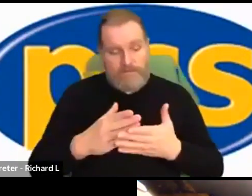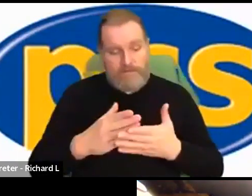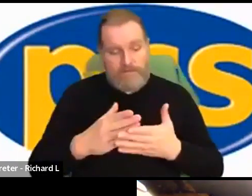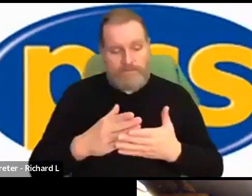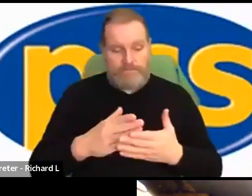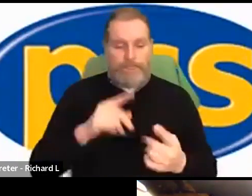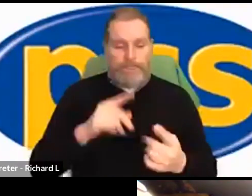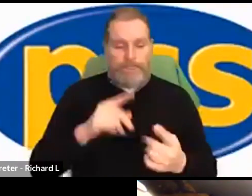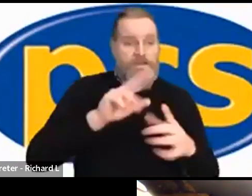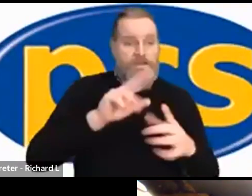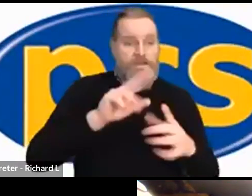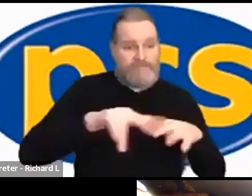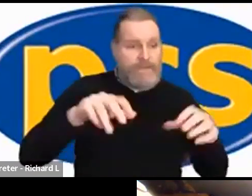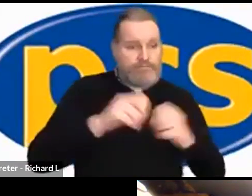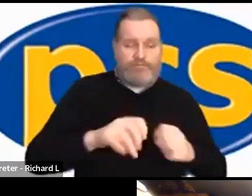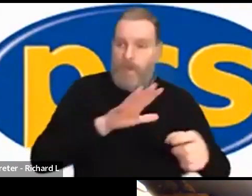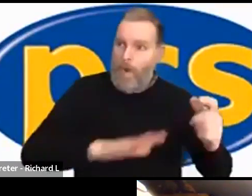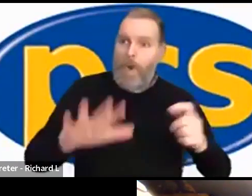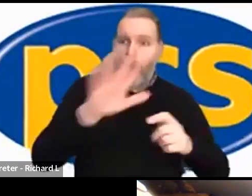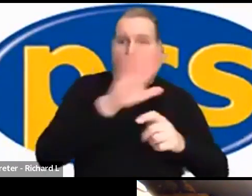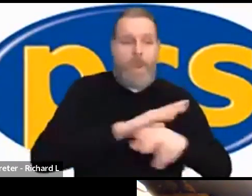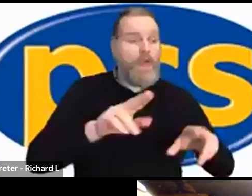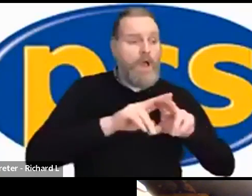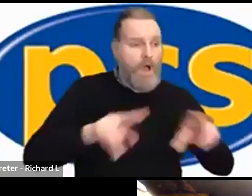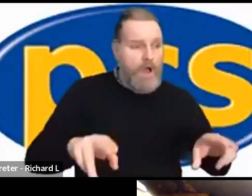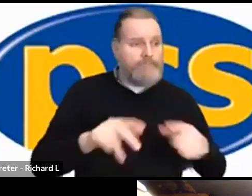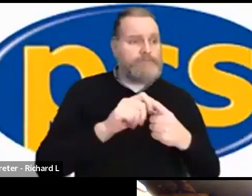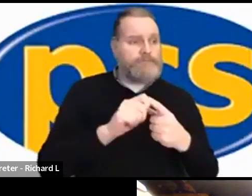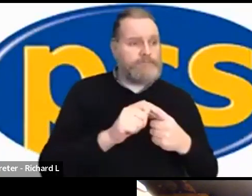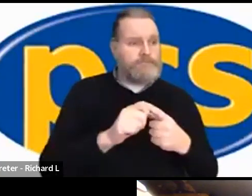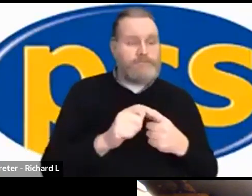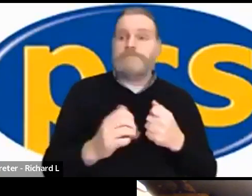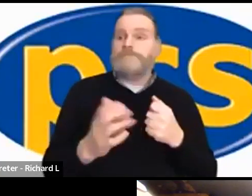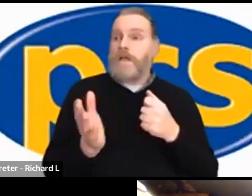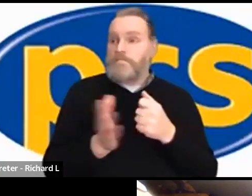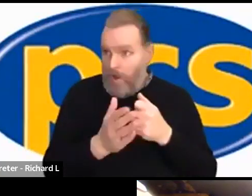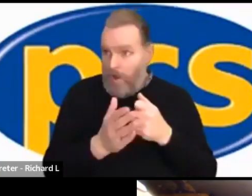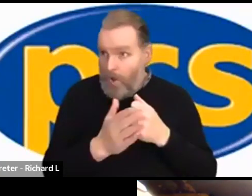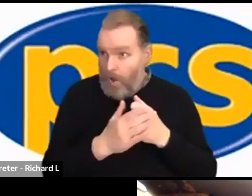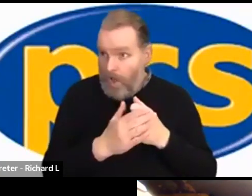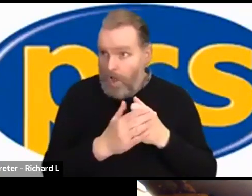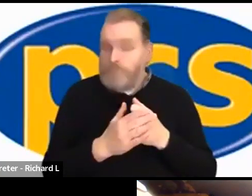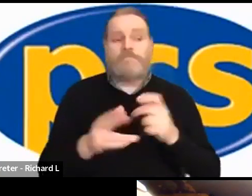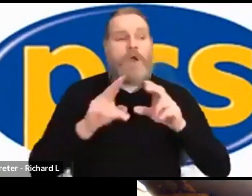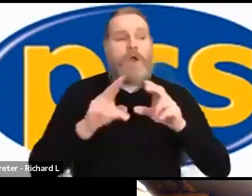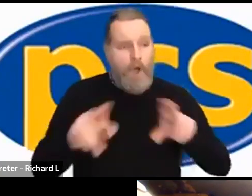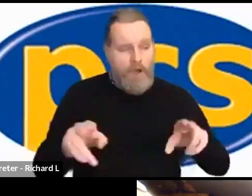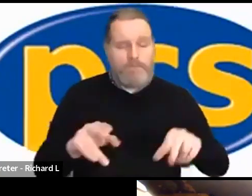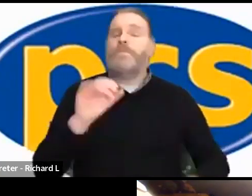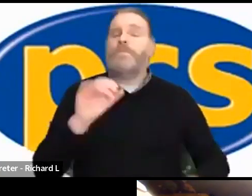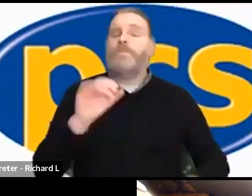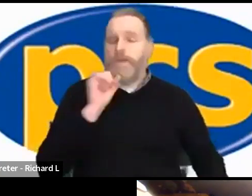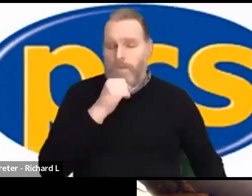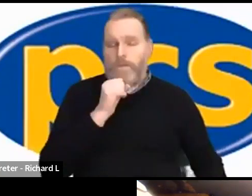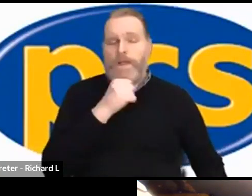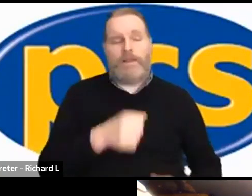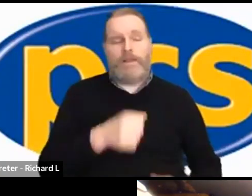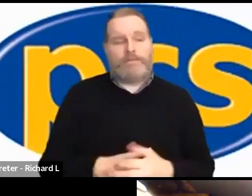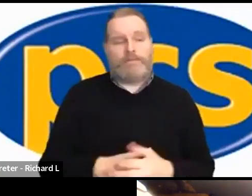We'll have the first We'll have the first of February We'll call a further targeted action , and if , and if people feel we need to up the up the Auntie, then that is what the executive undoubtedly